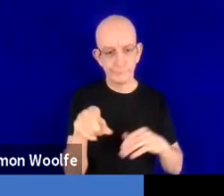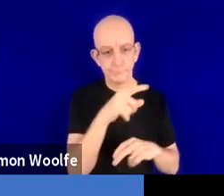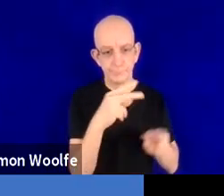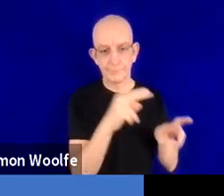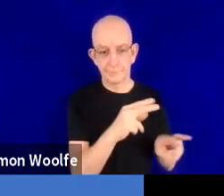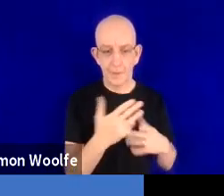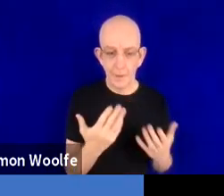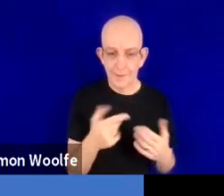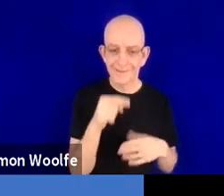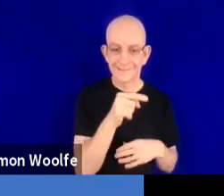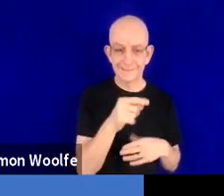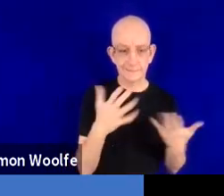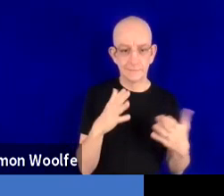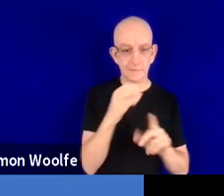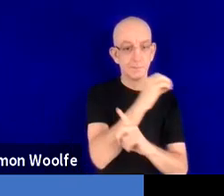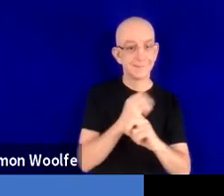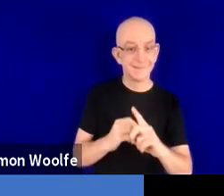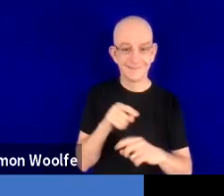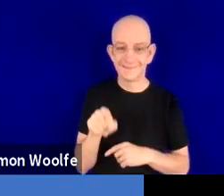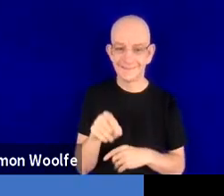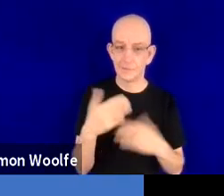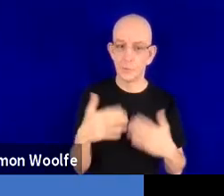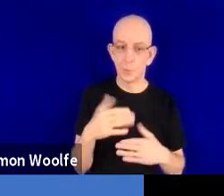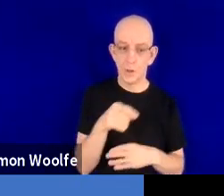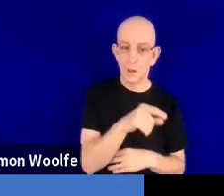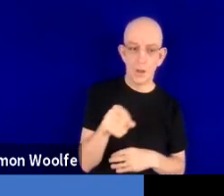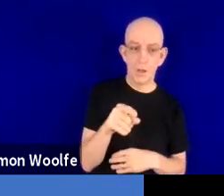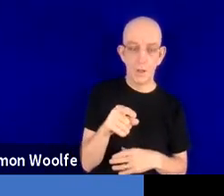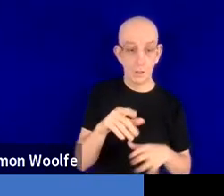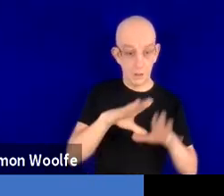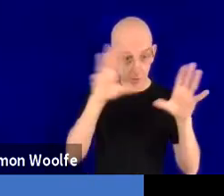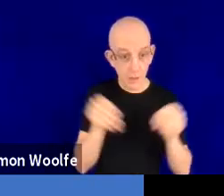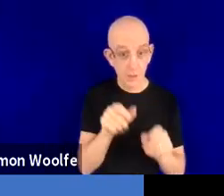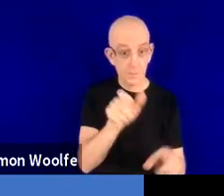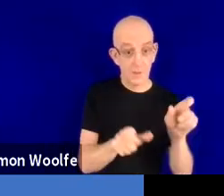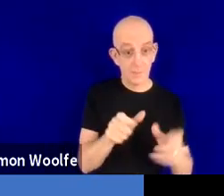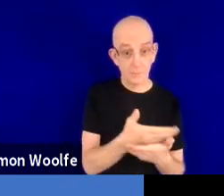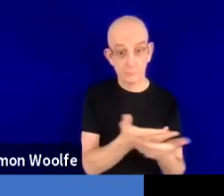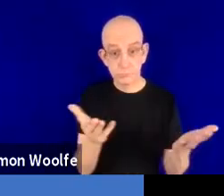We see it ranges from about 3% down to 0.1% in Kenya